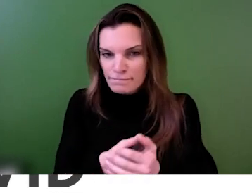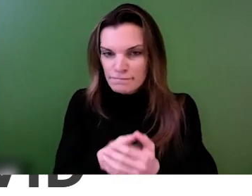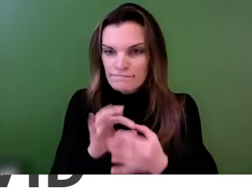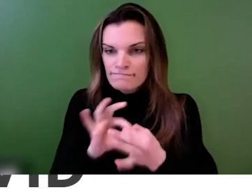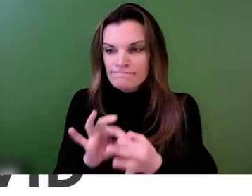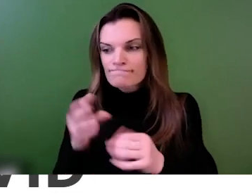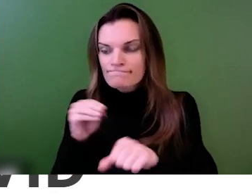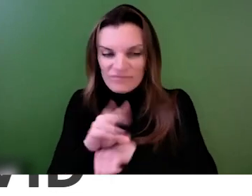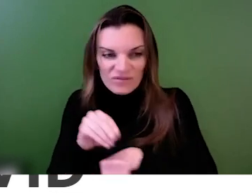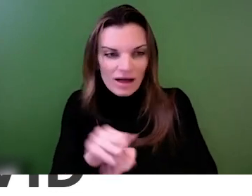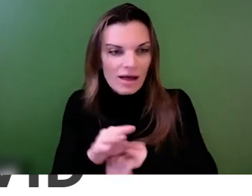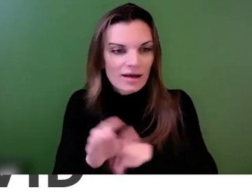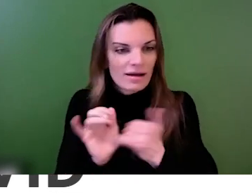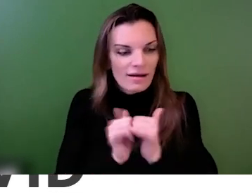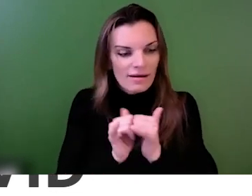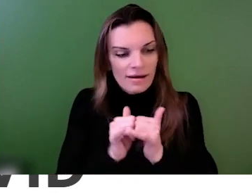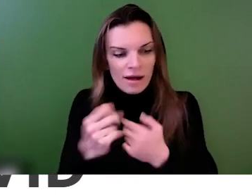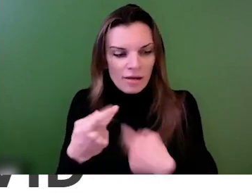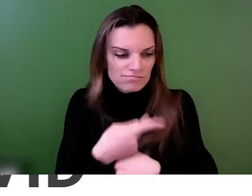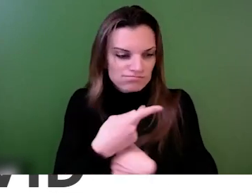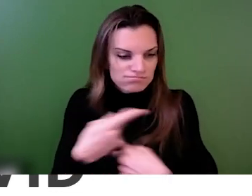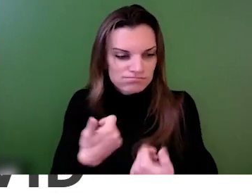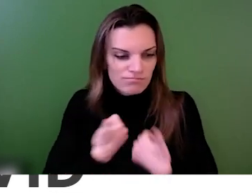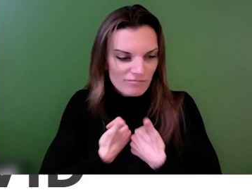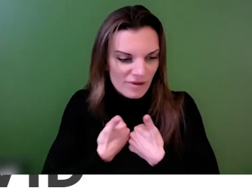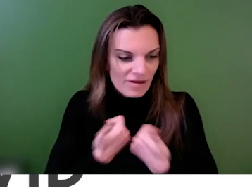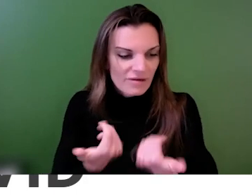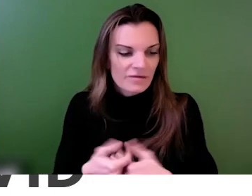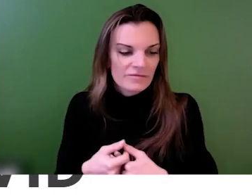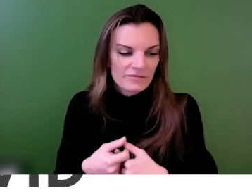advice, of tips, of ways to find